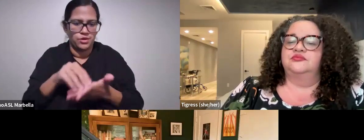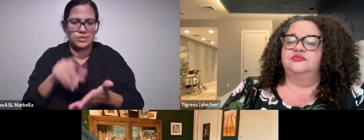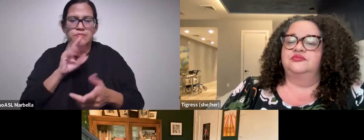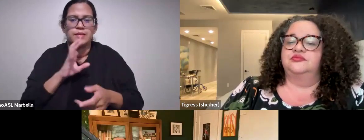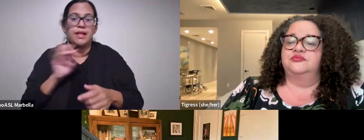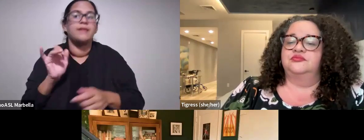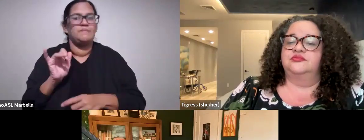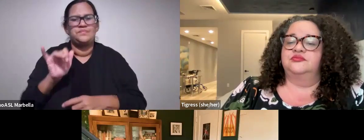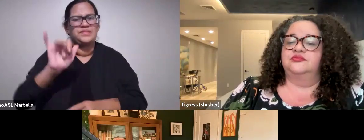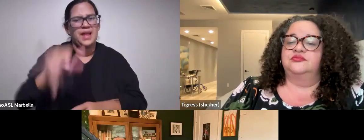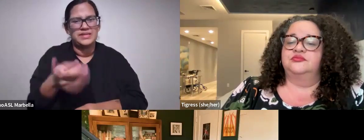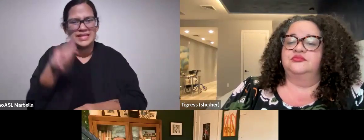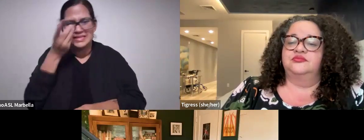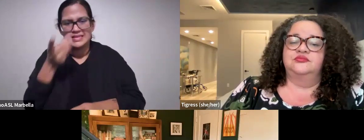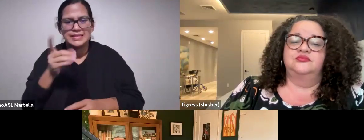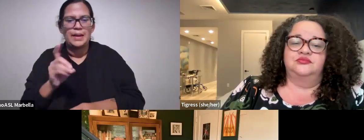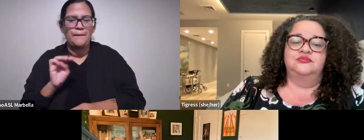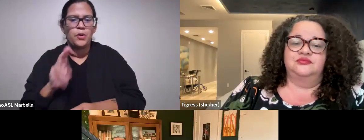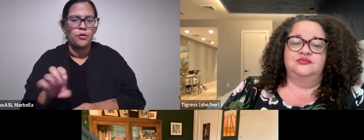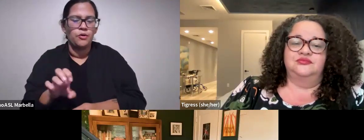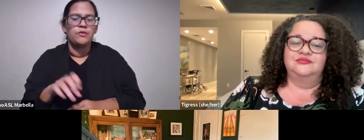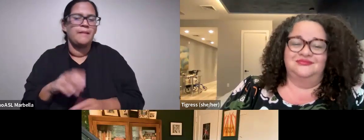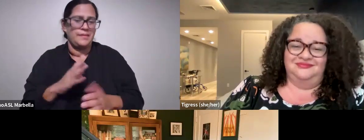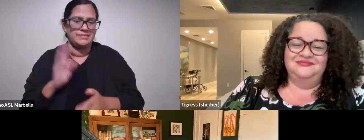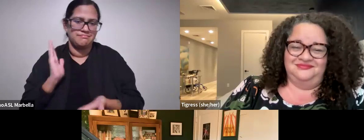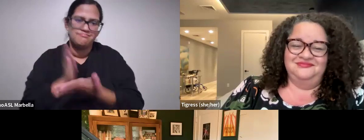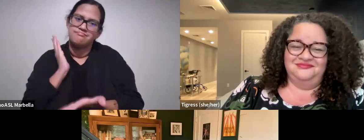that was kind of a dick move. Maybe knock it off or like, Hey,